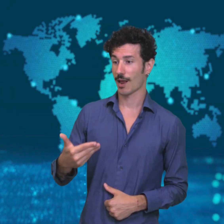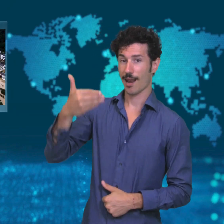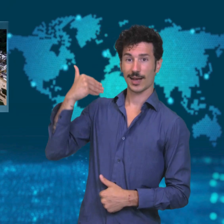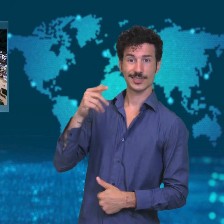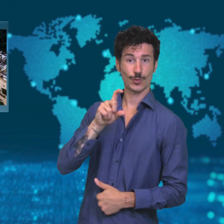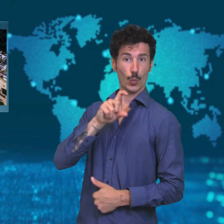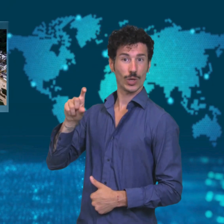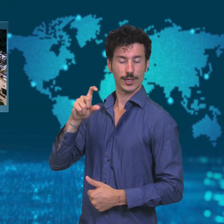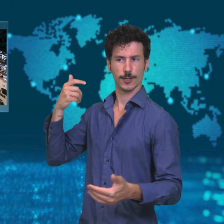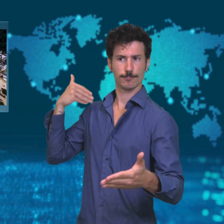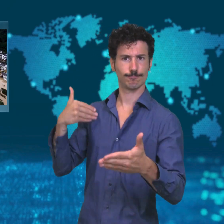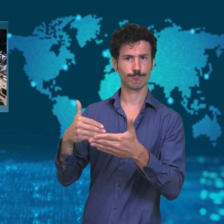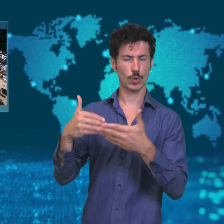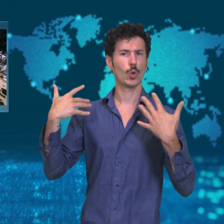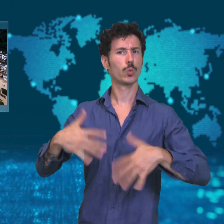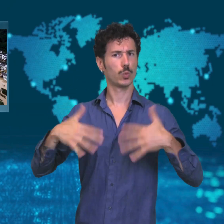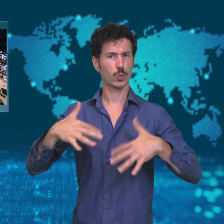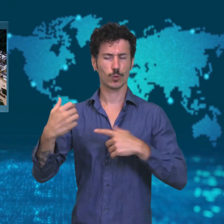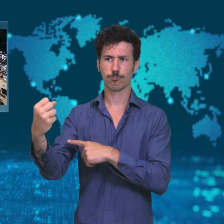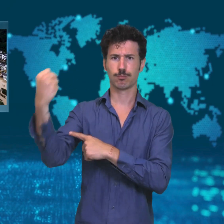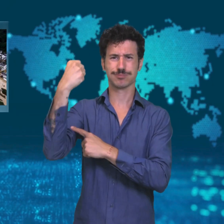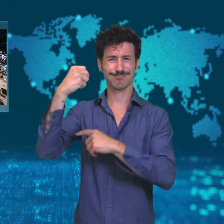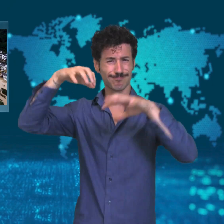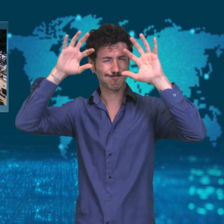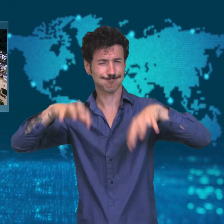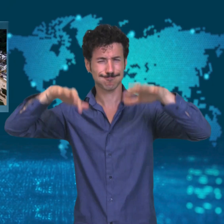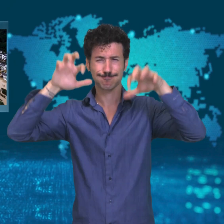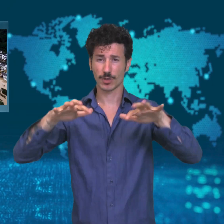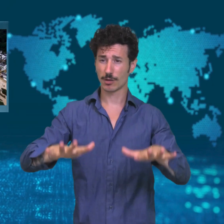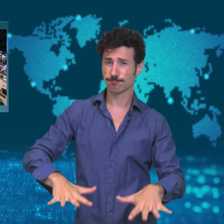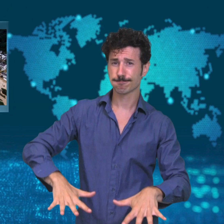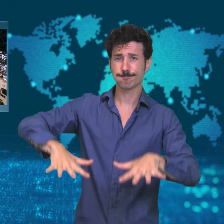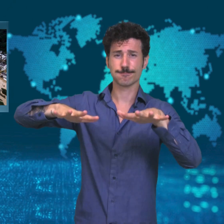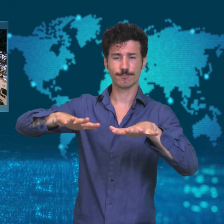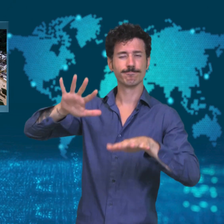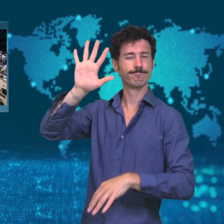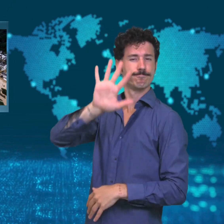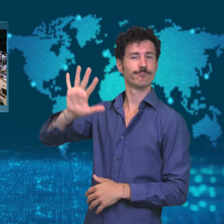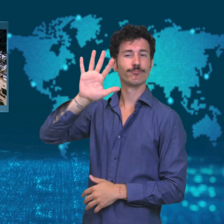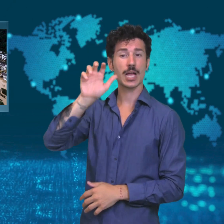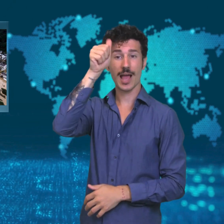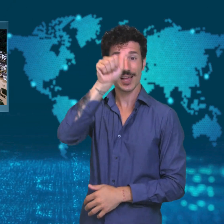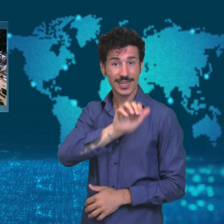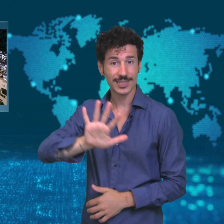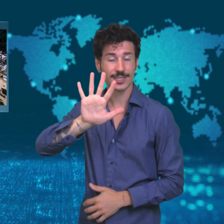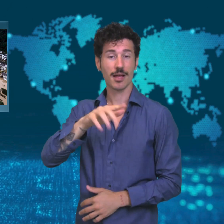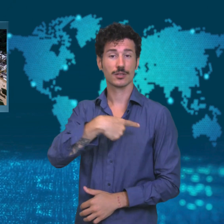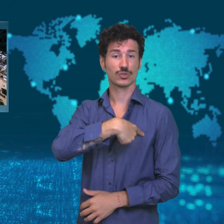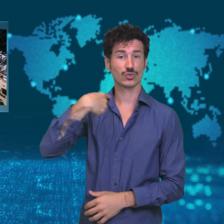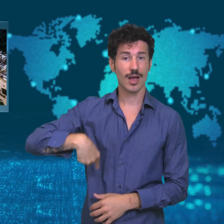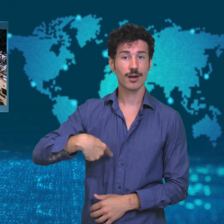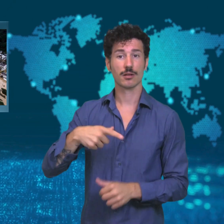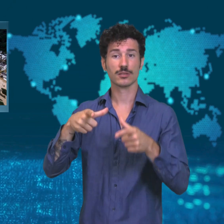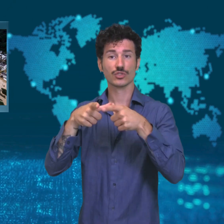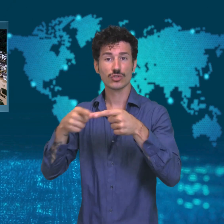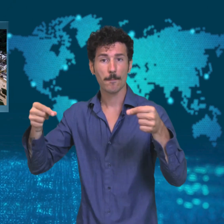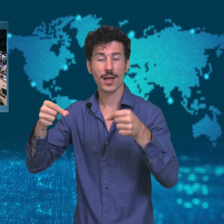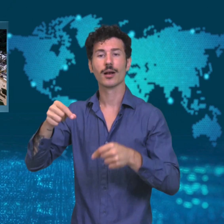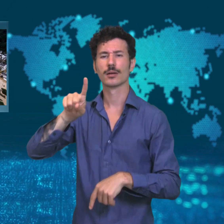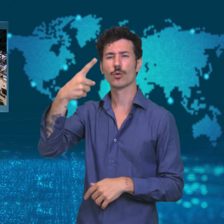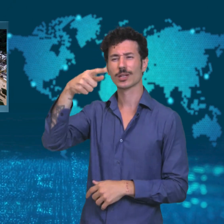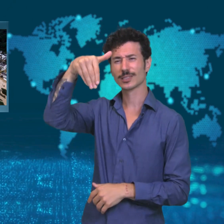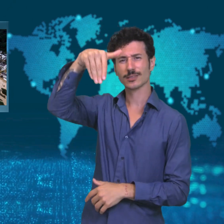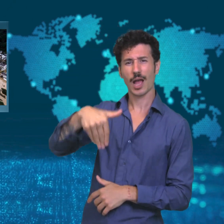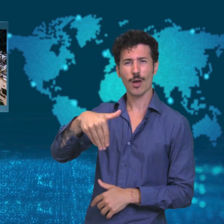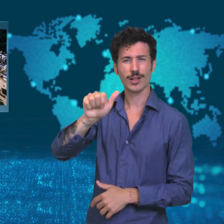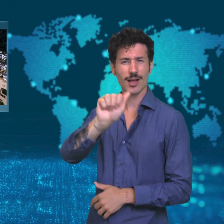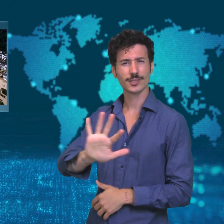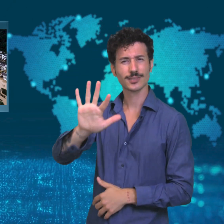[Alessio]: Since last week, unusually heavy monsoon rains and flooding have affected